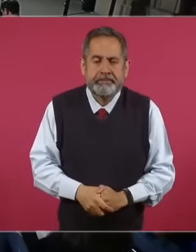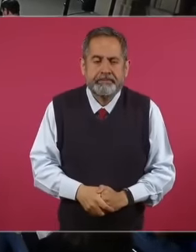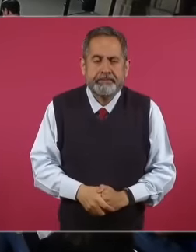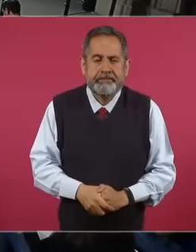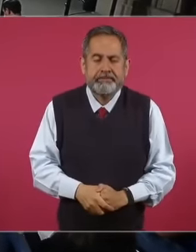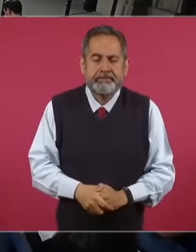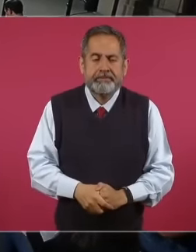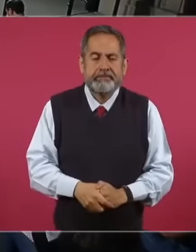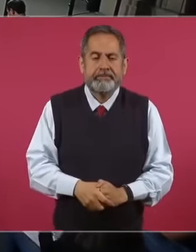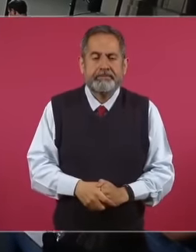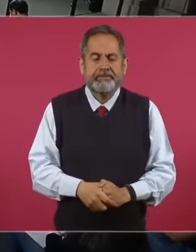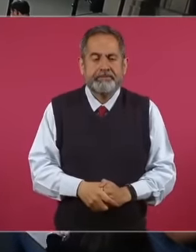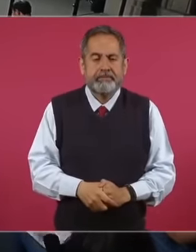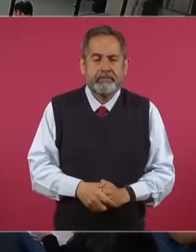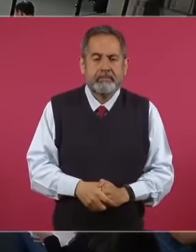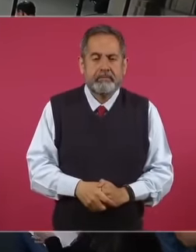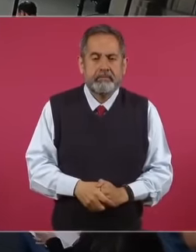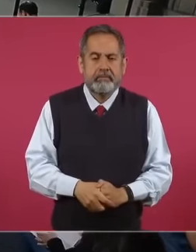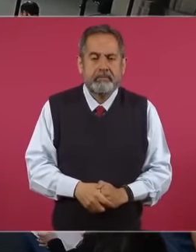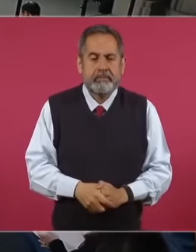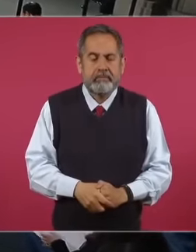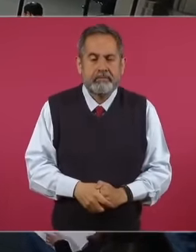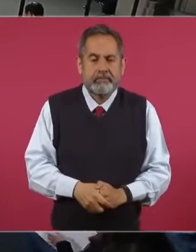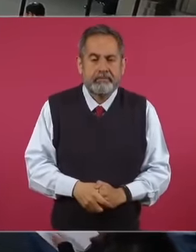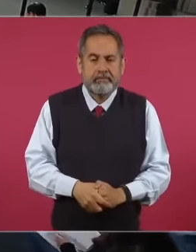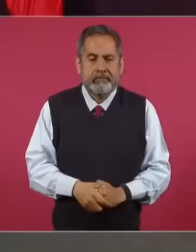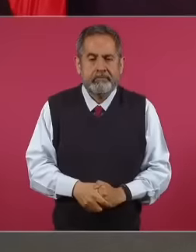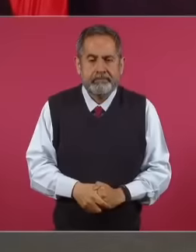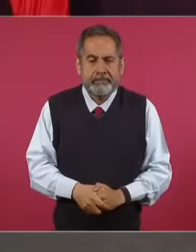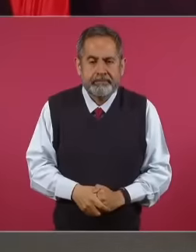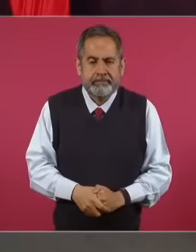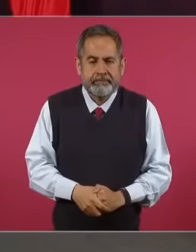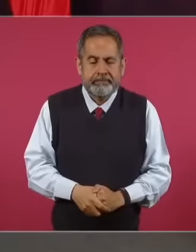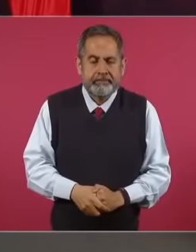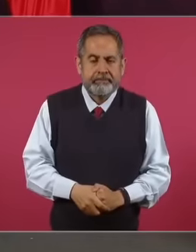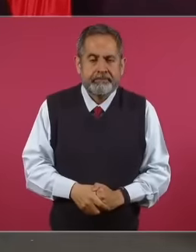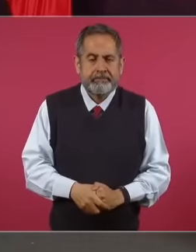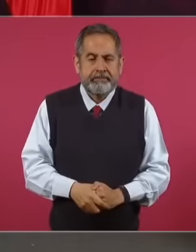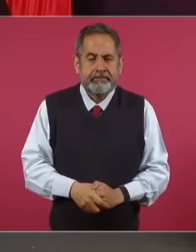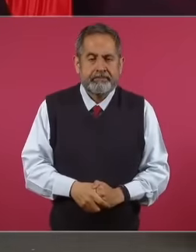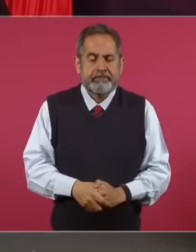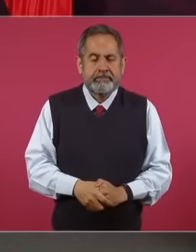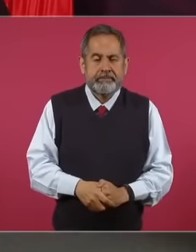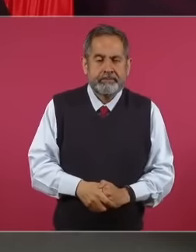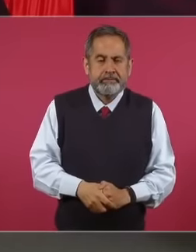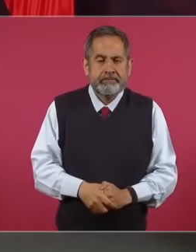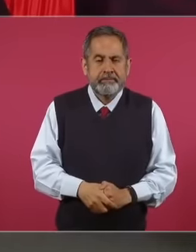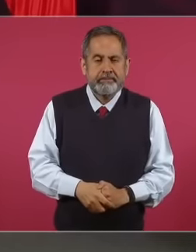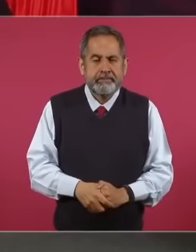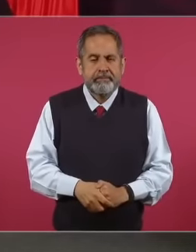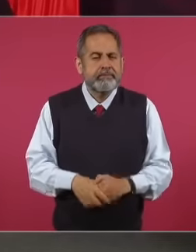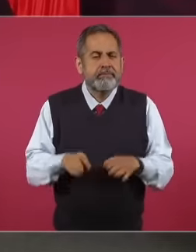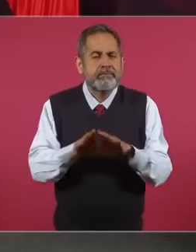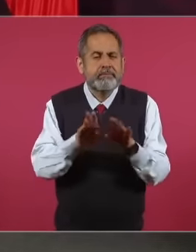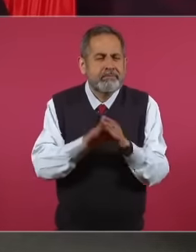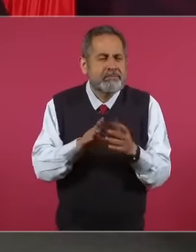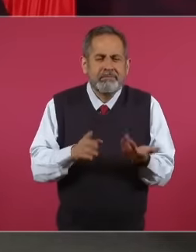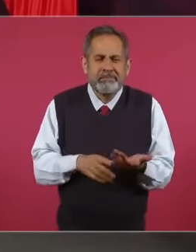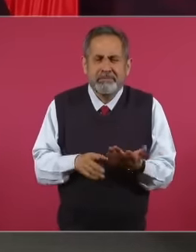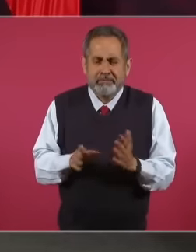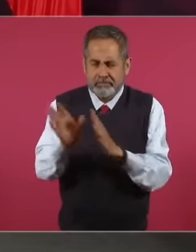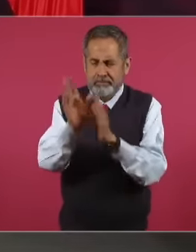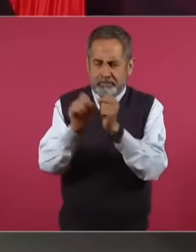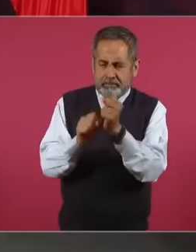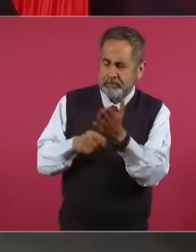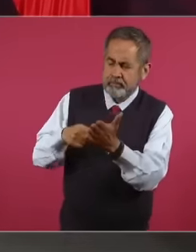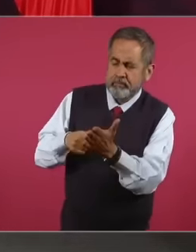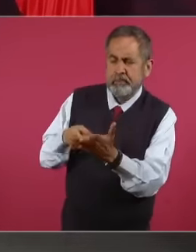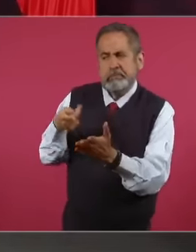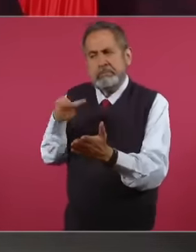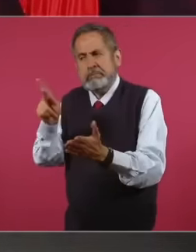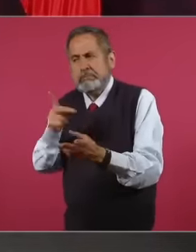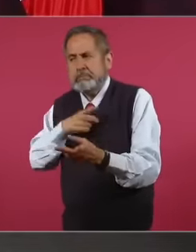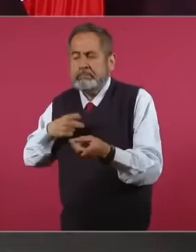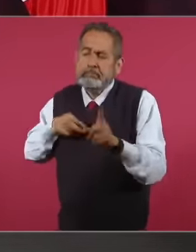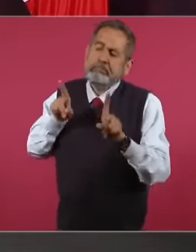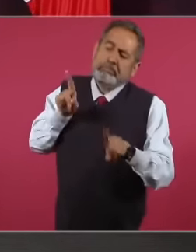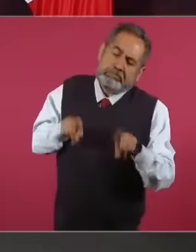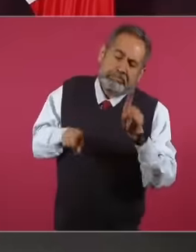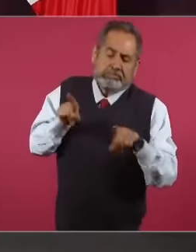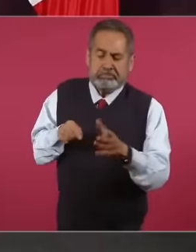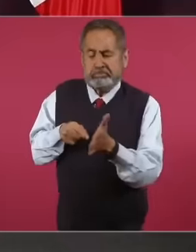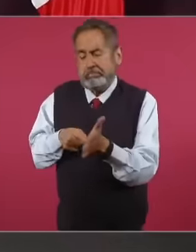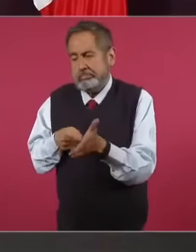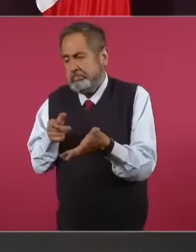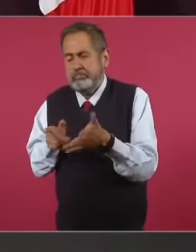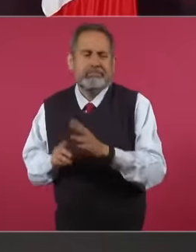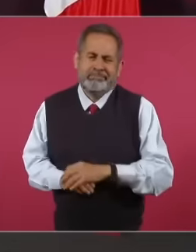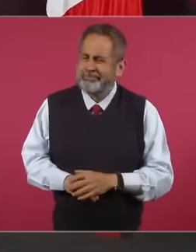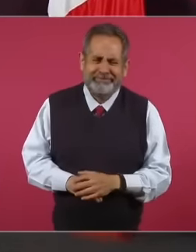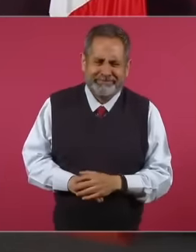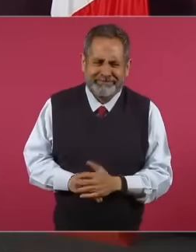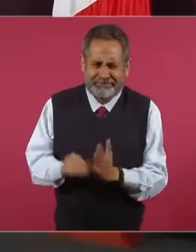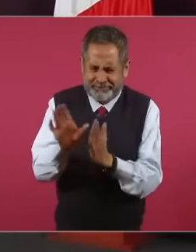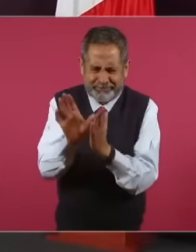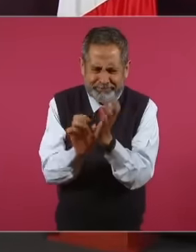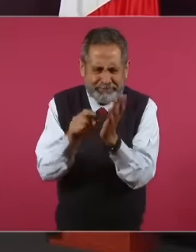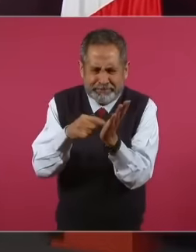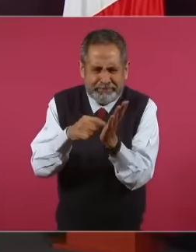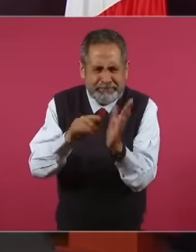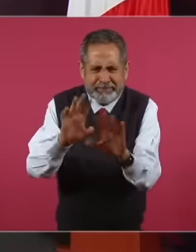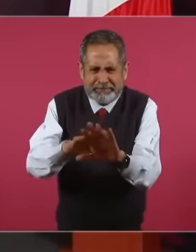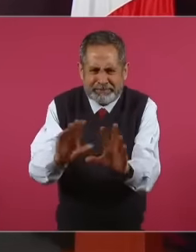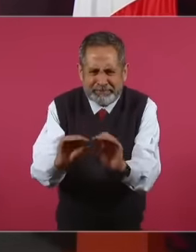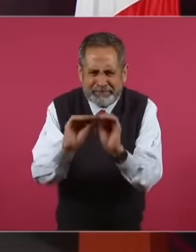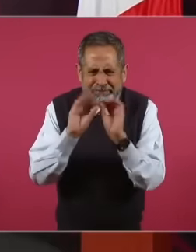, how do they ask that the Constitution be interpreted? If it is very clear and the same is true for the law on the